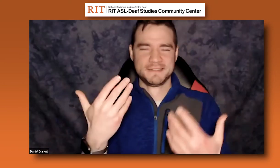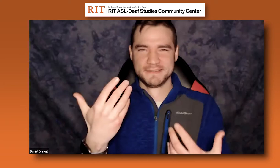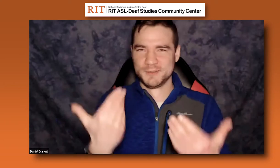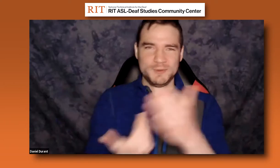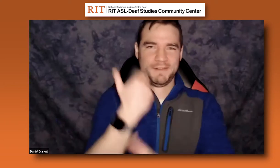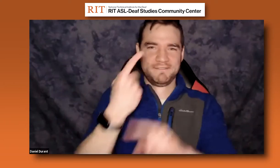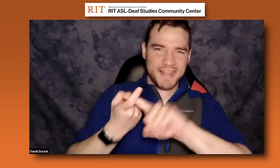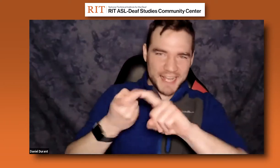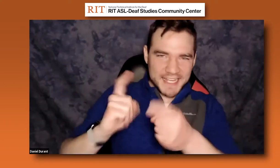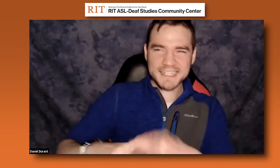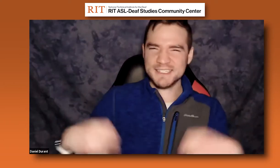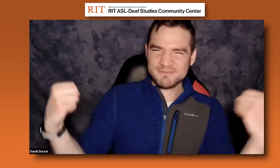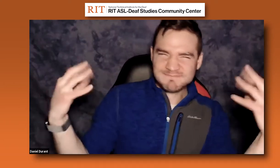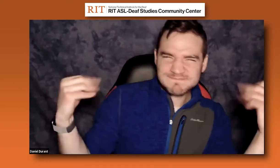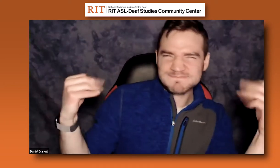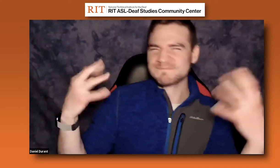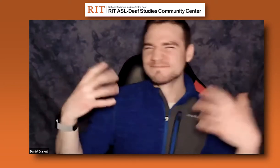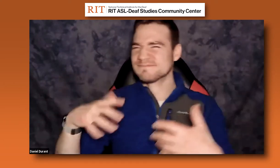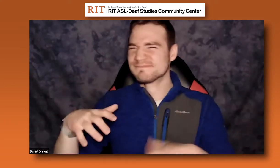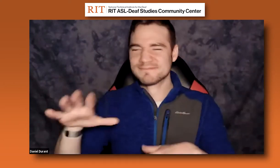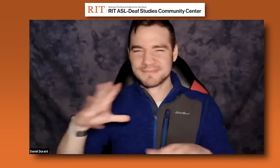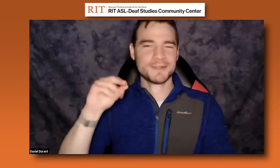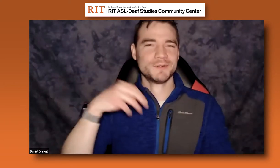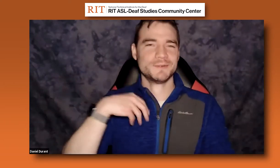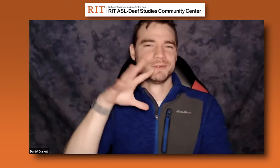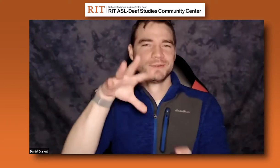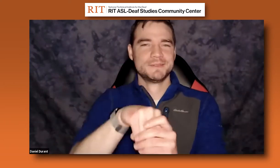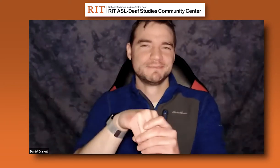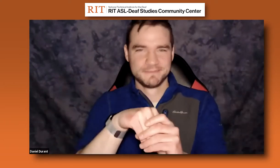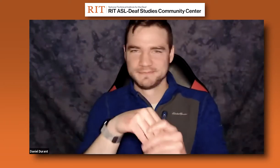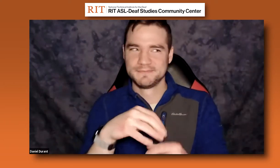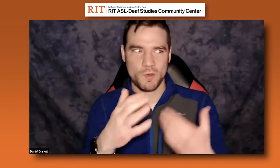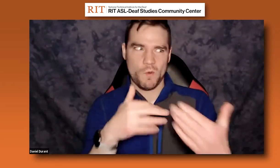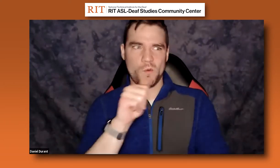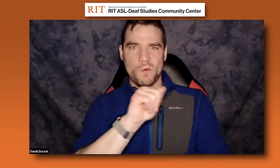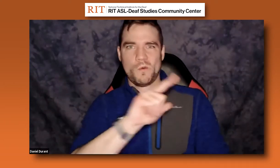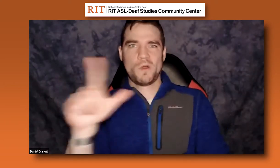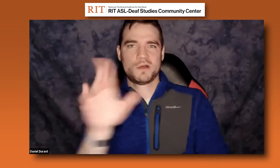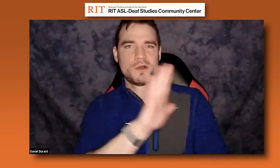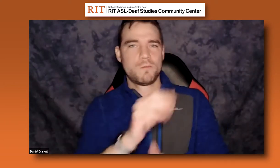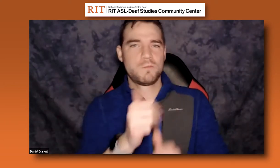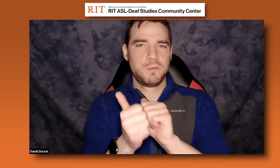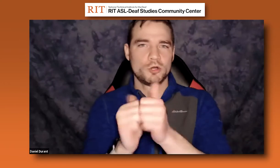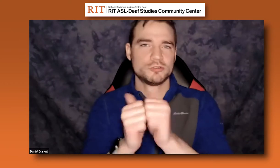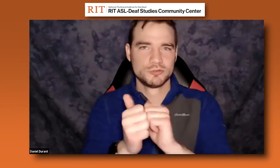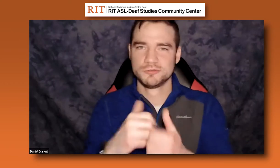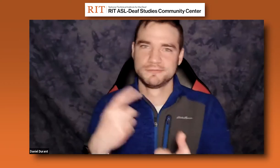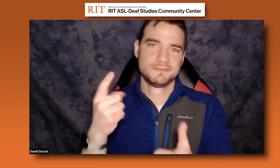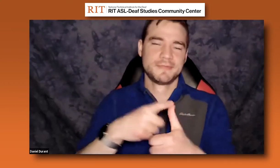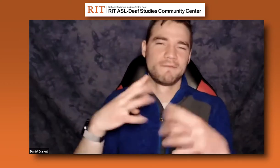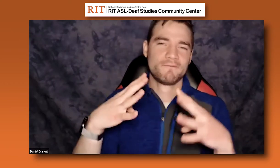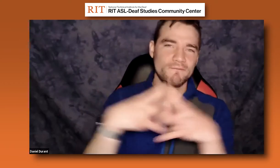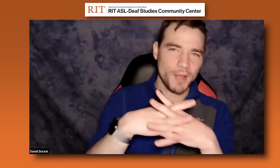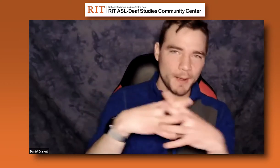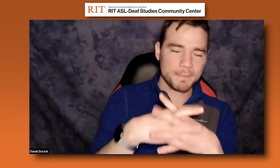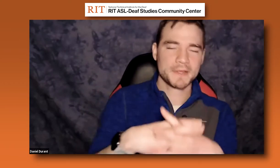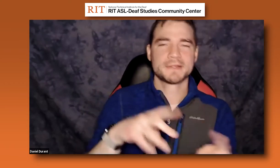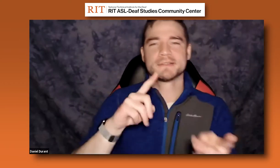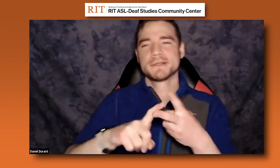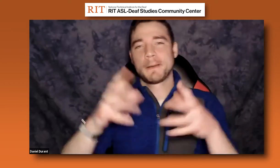I had so many new friends. Everybody signed, I was thrilled to be there, and I joined all of their sports teams.